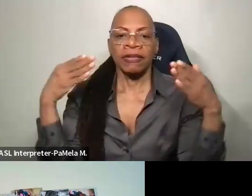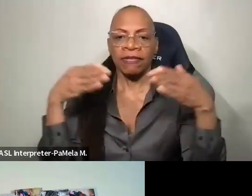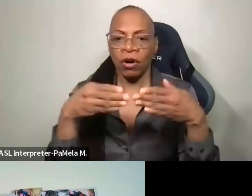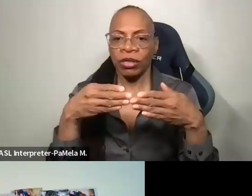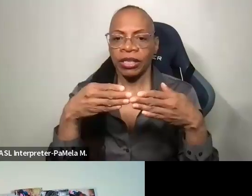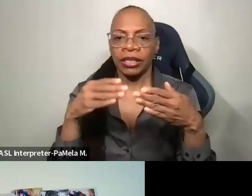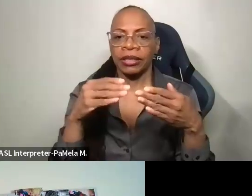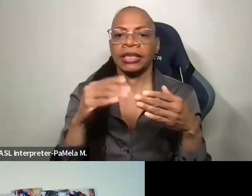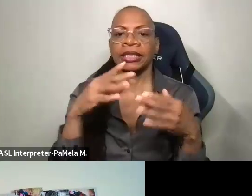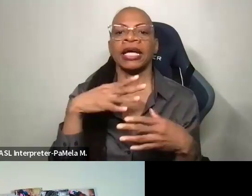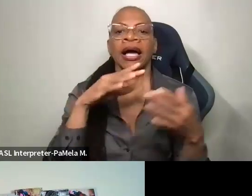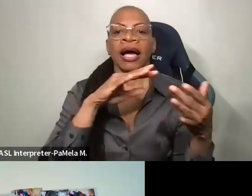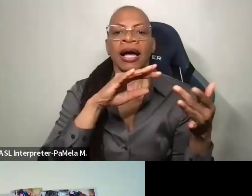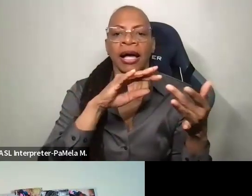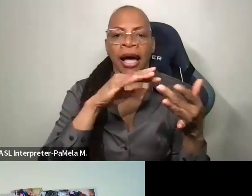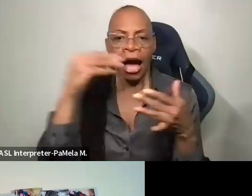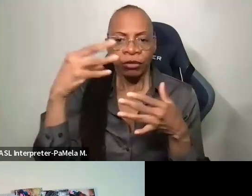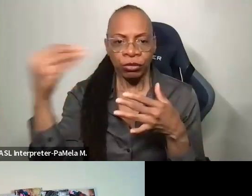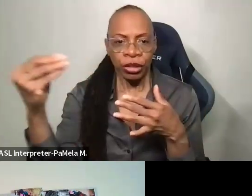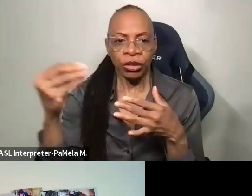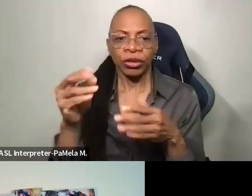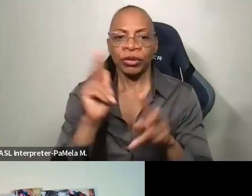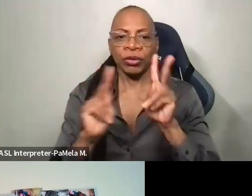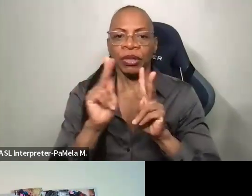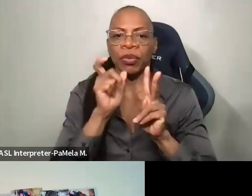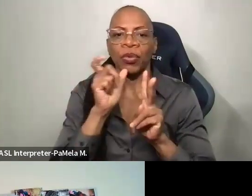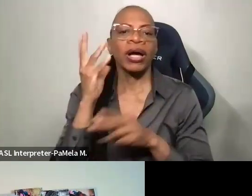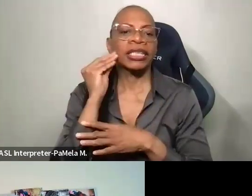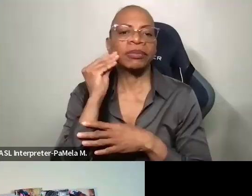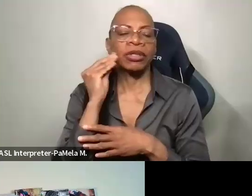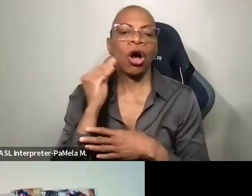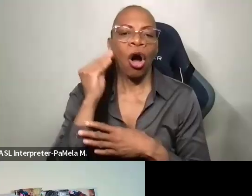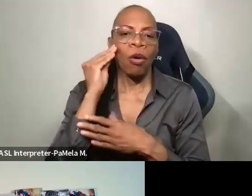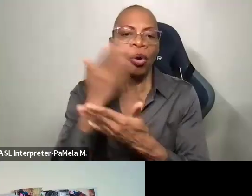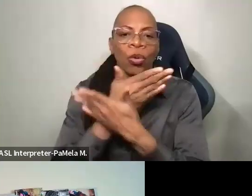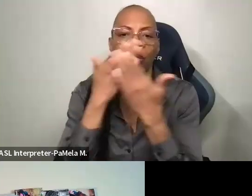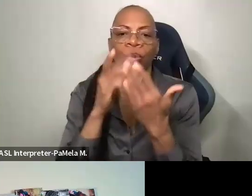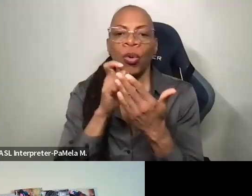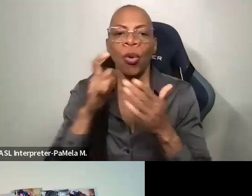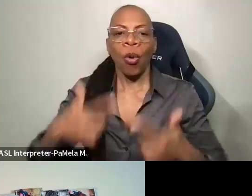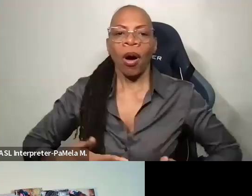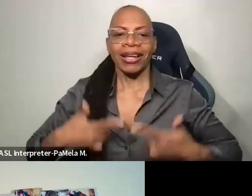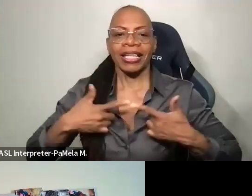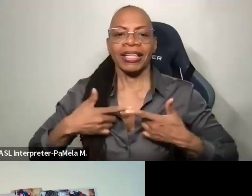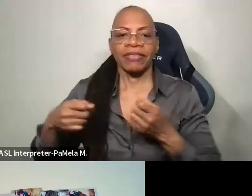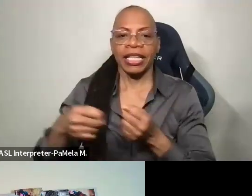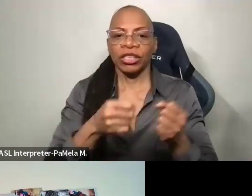under the street outreach PATH program component. While the PATH-funded worker may find it helpful to contact these clients in places